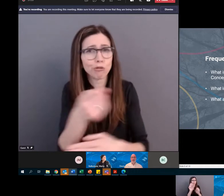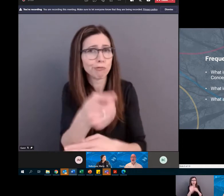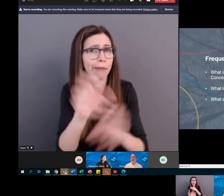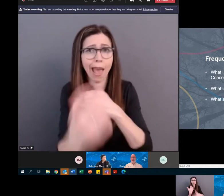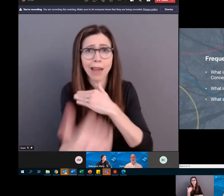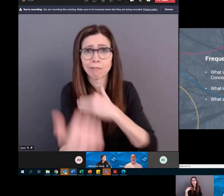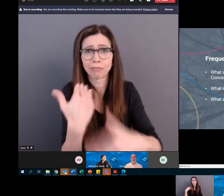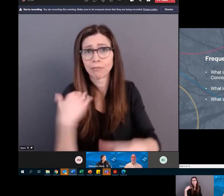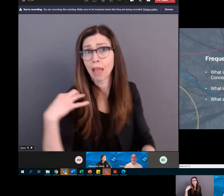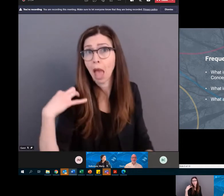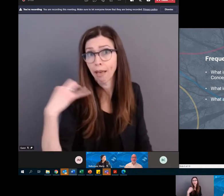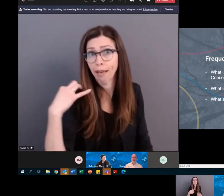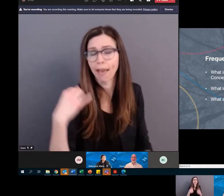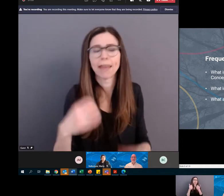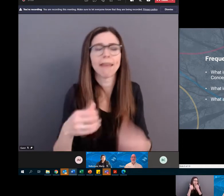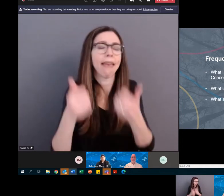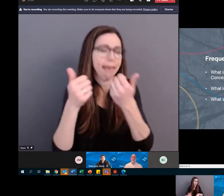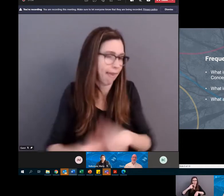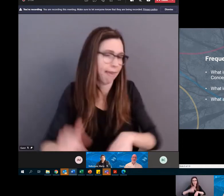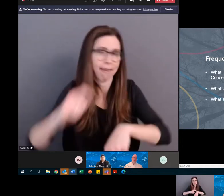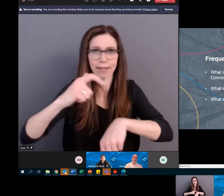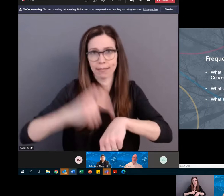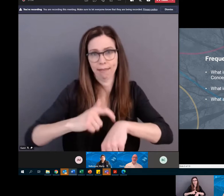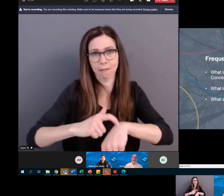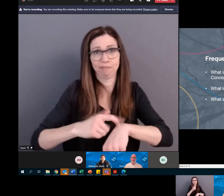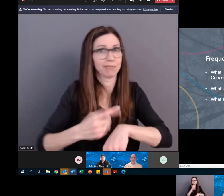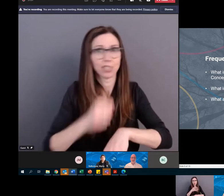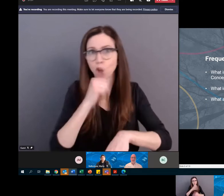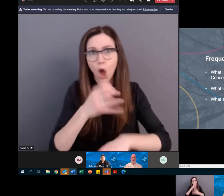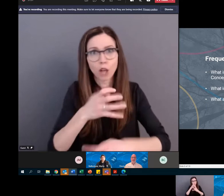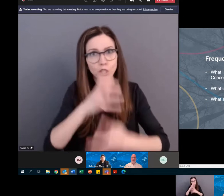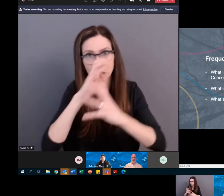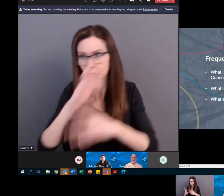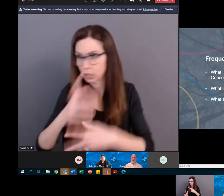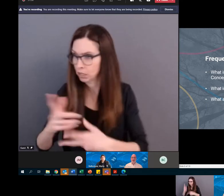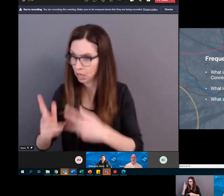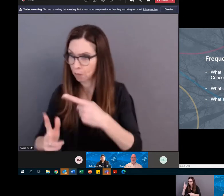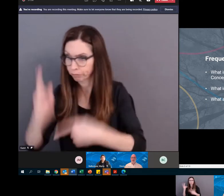not application deadlines. You may have noticed just a minute ago that my